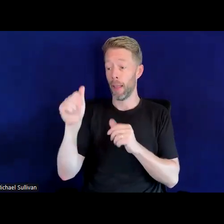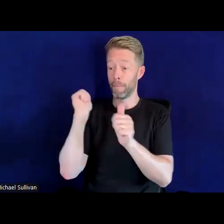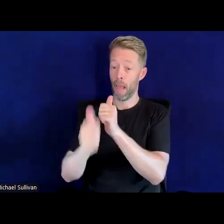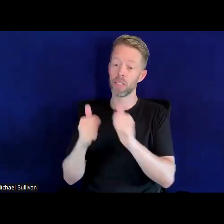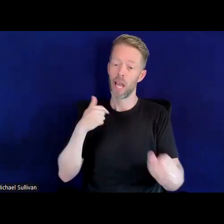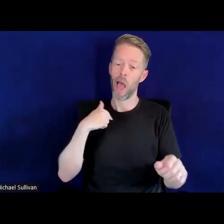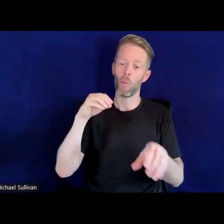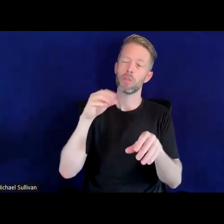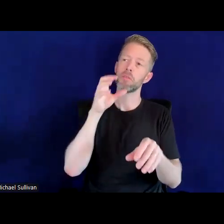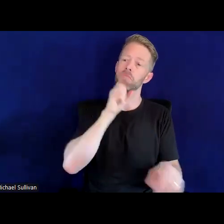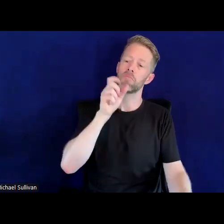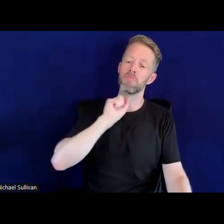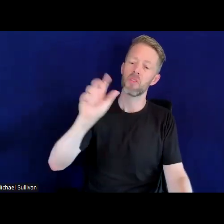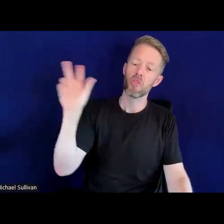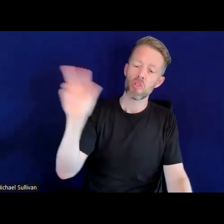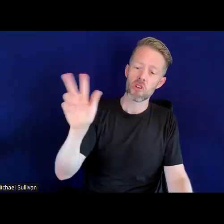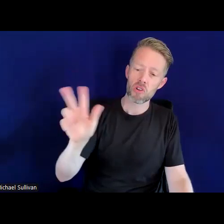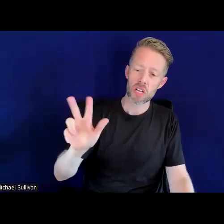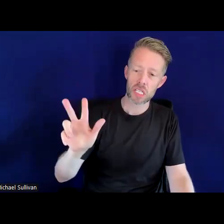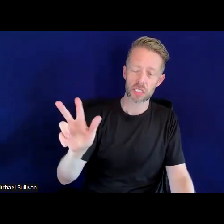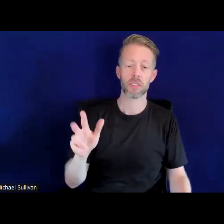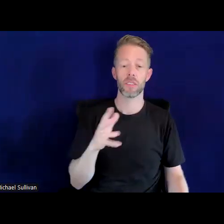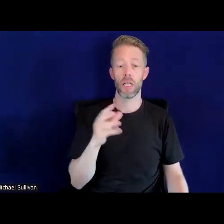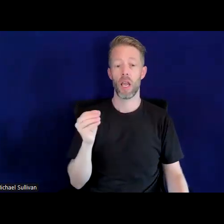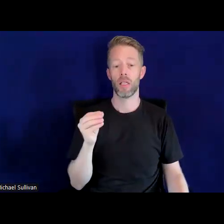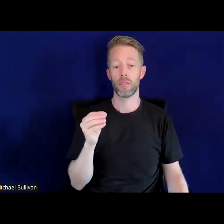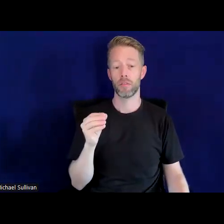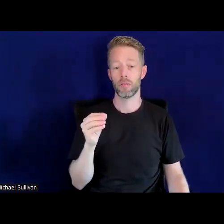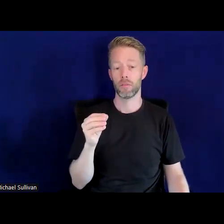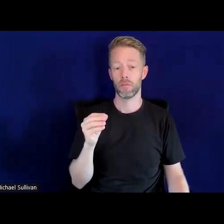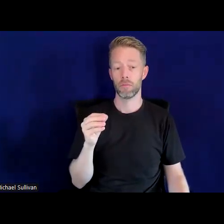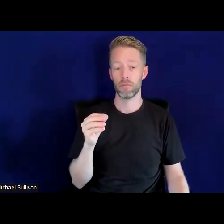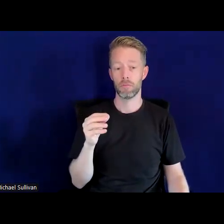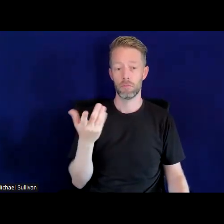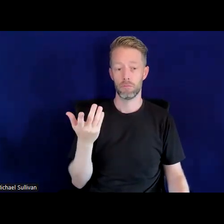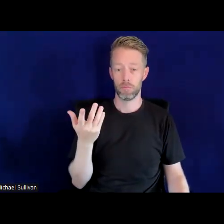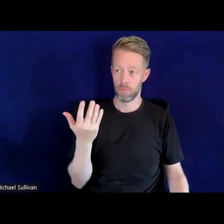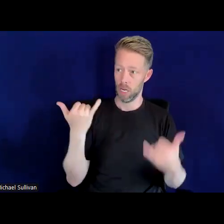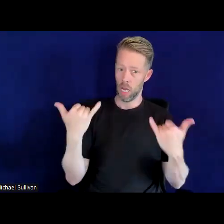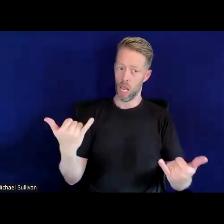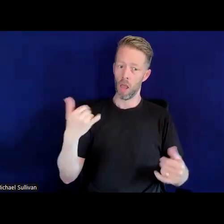you know, at this point in time I'm a proud person. I'm a